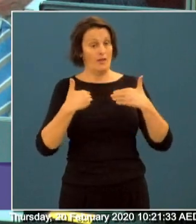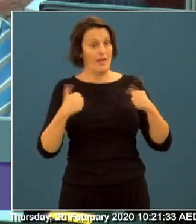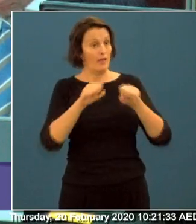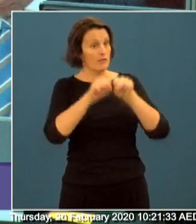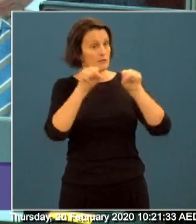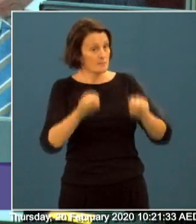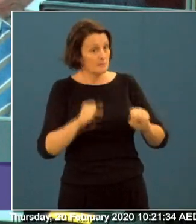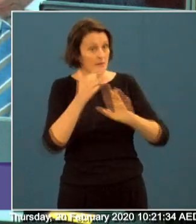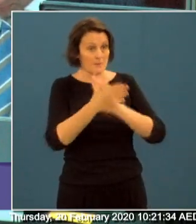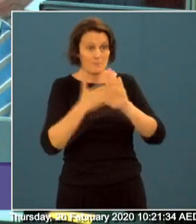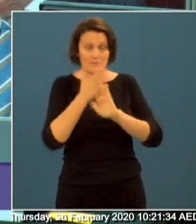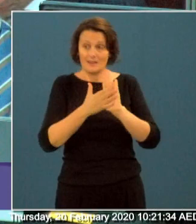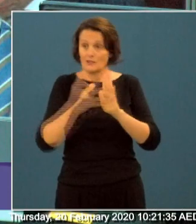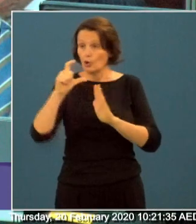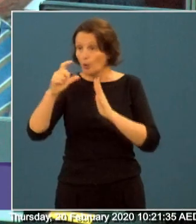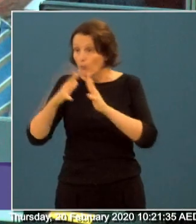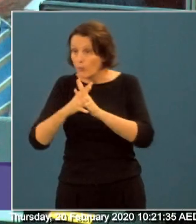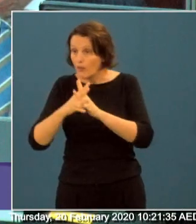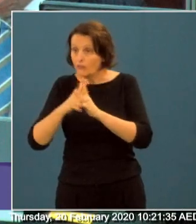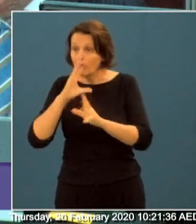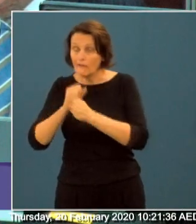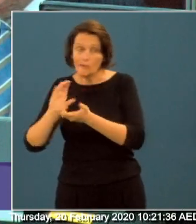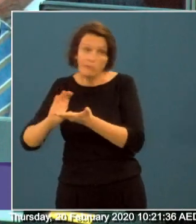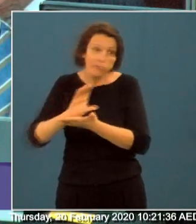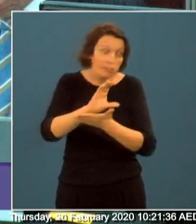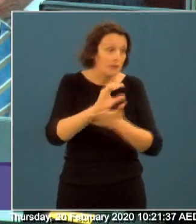could I just ask you what — in your view,